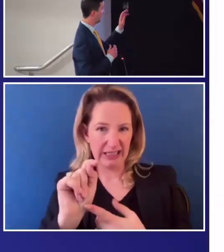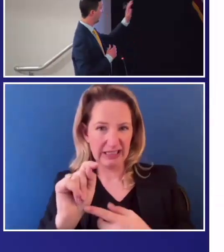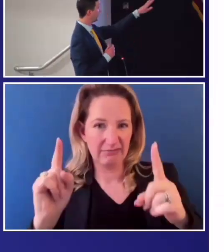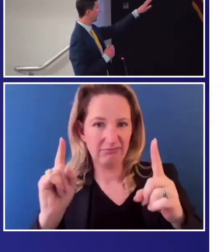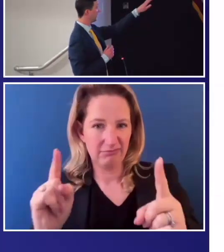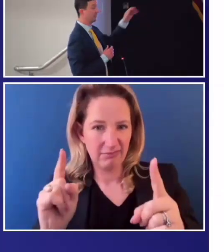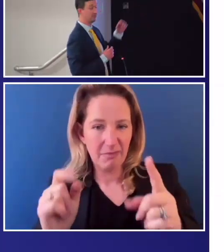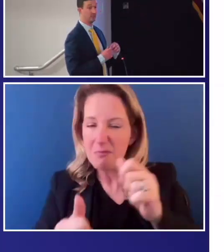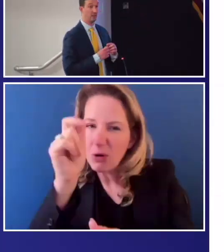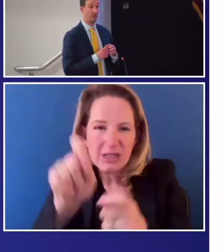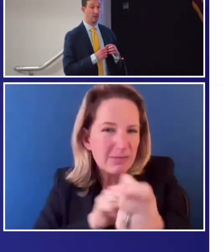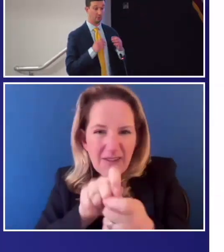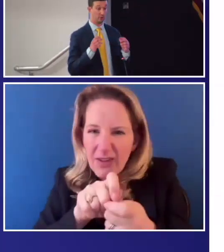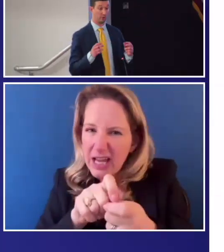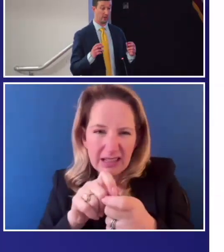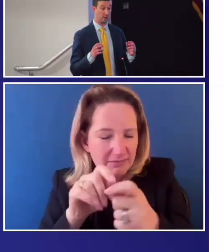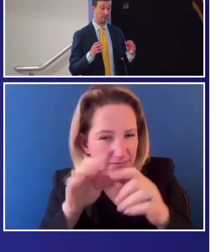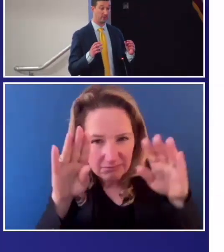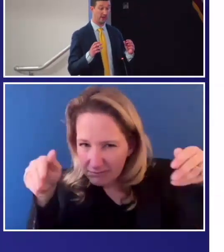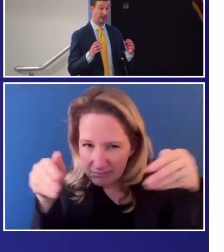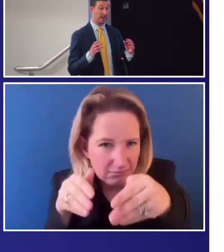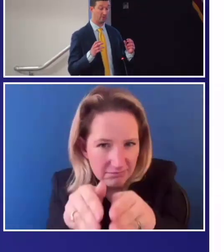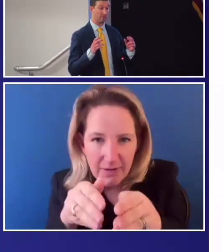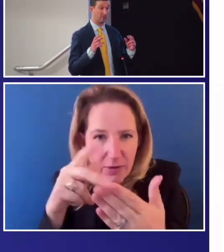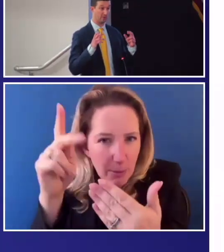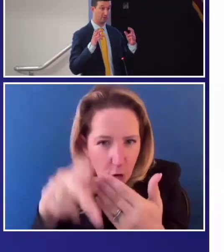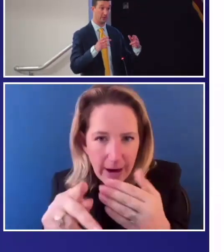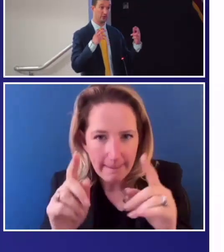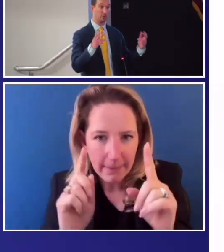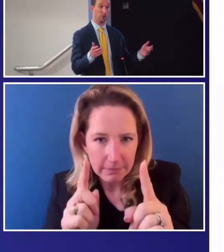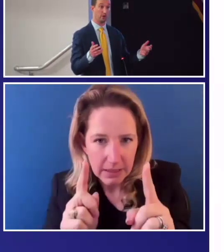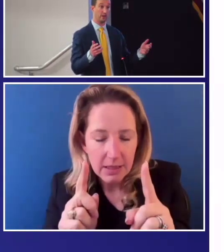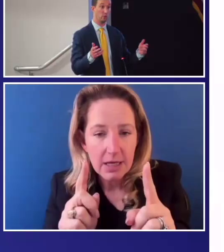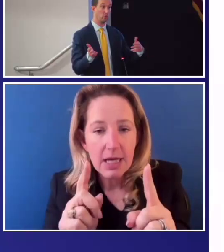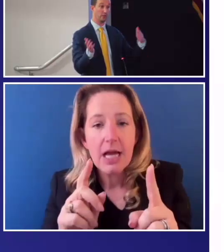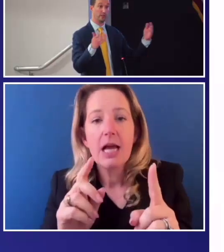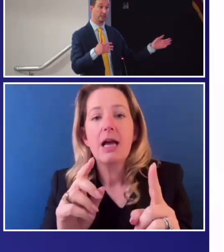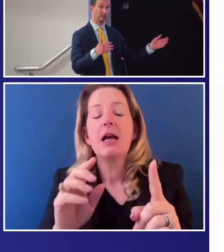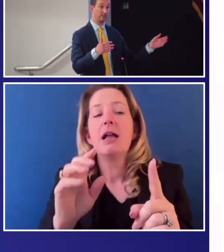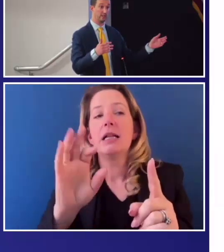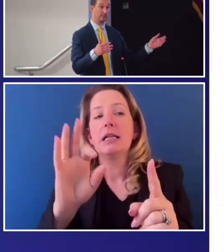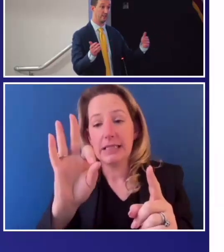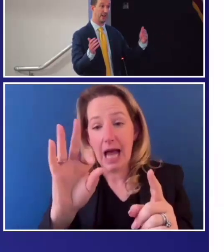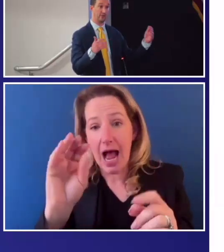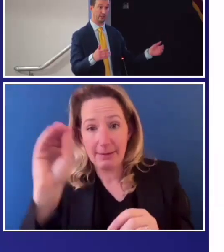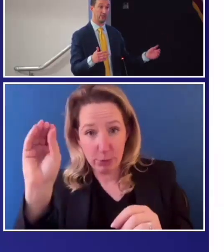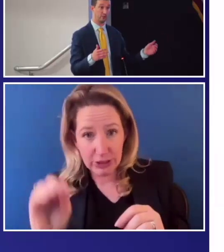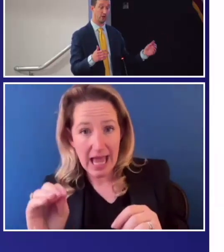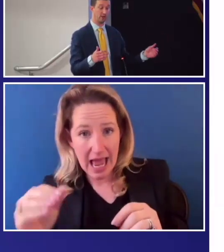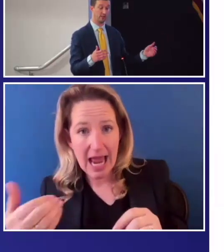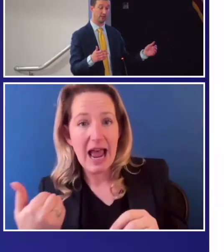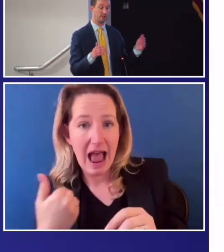9% of programs have 30 or more and wouldn't need this aggregation process.